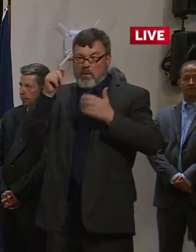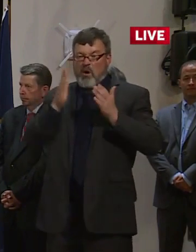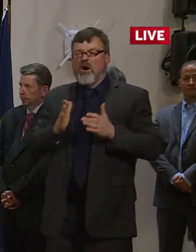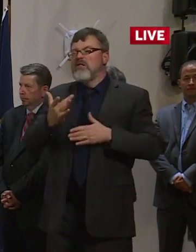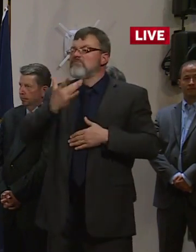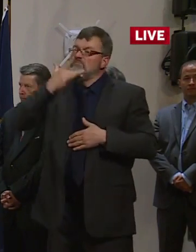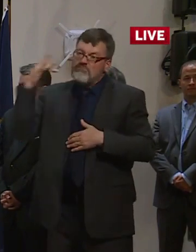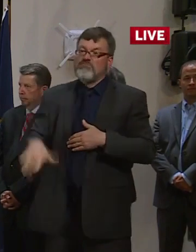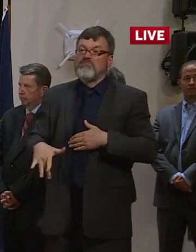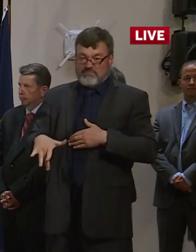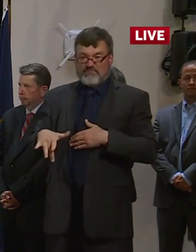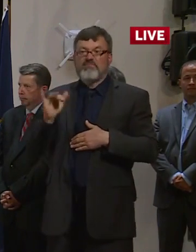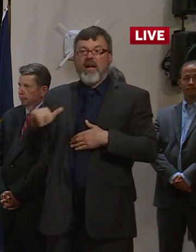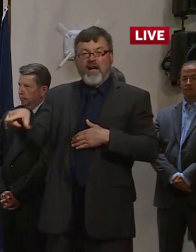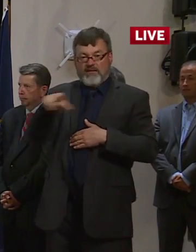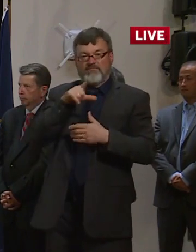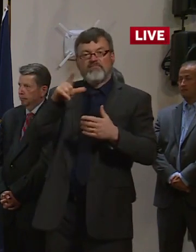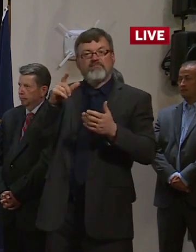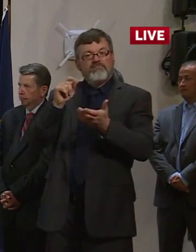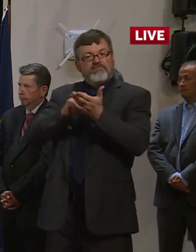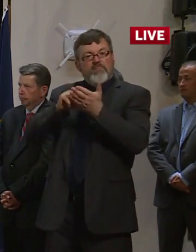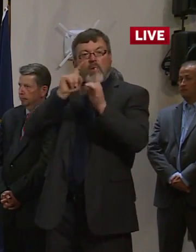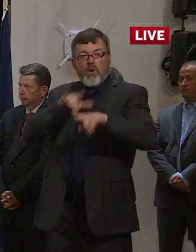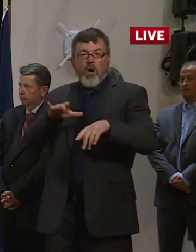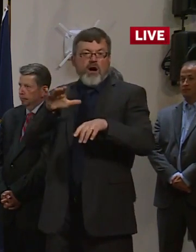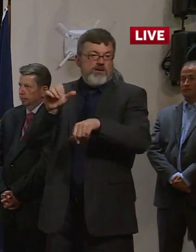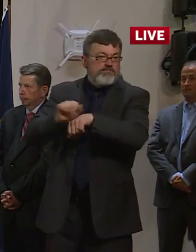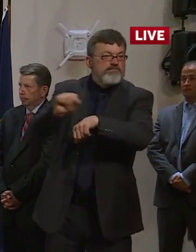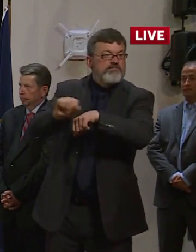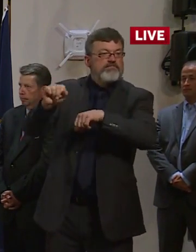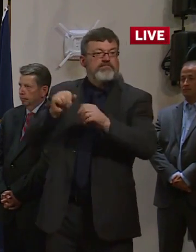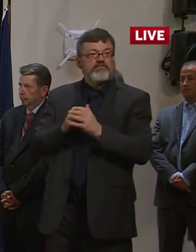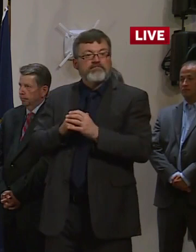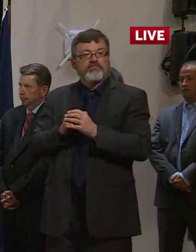SPONSOR BETTER AND VERMONTERS ARE BETTER FOR IT.